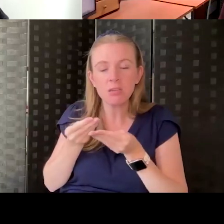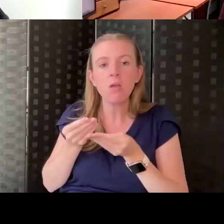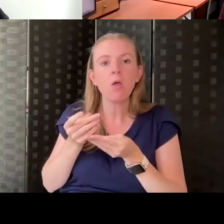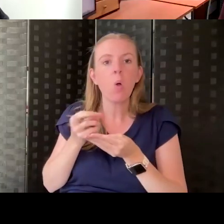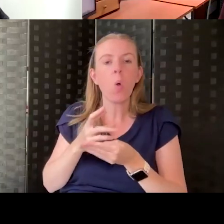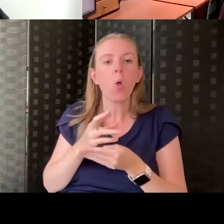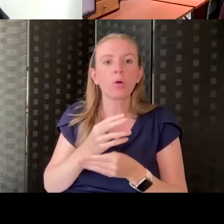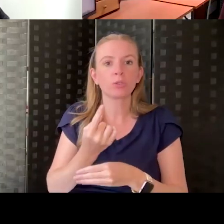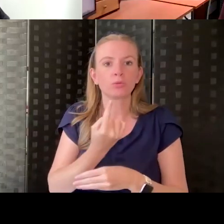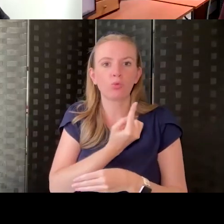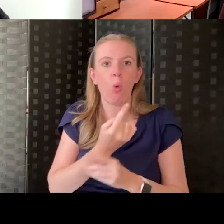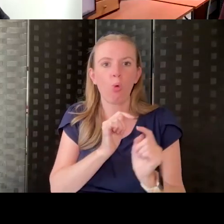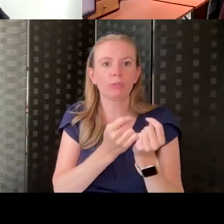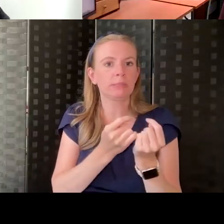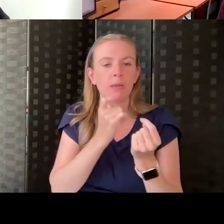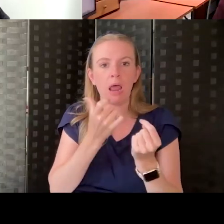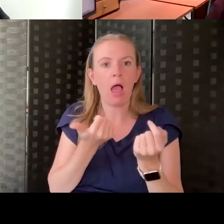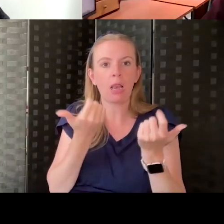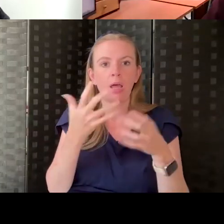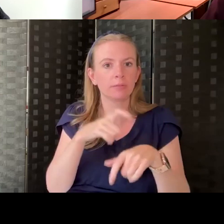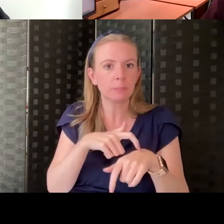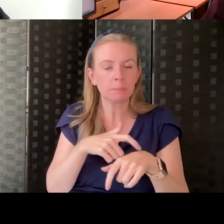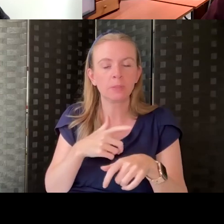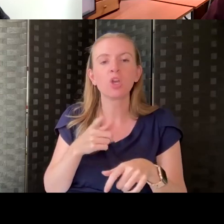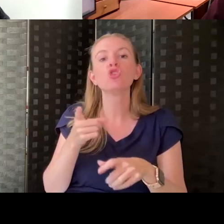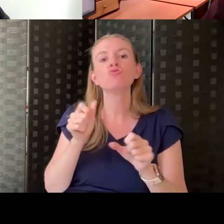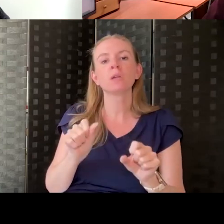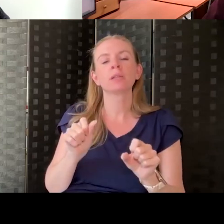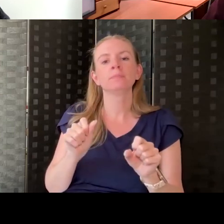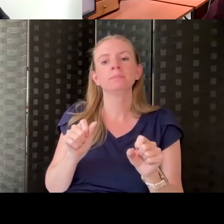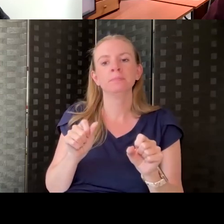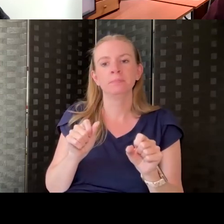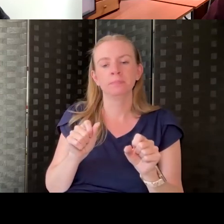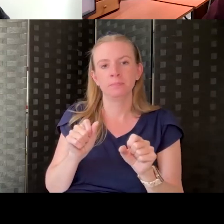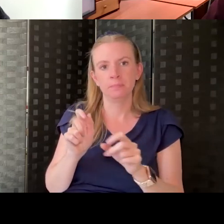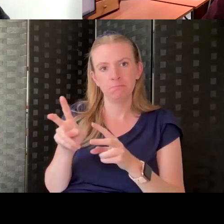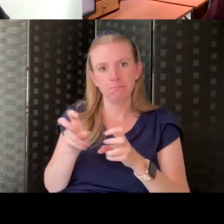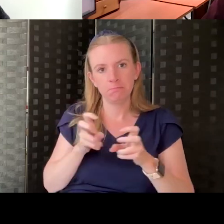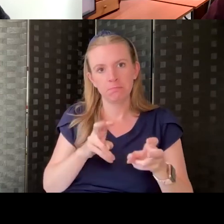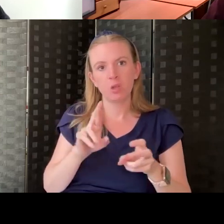you don't have a whole lot of time. You can import Radix into your